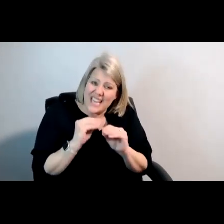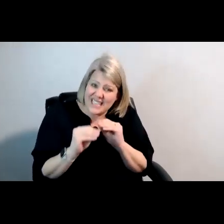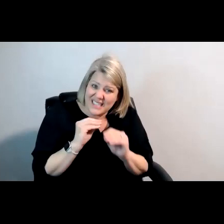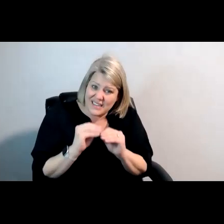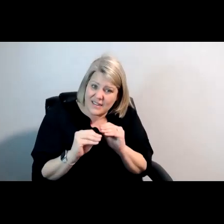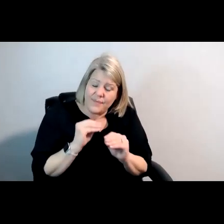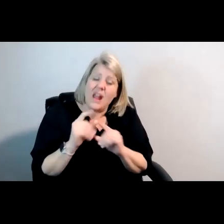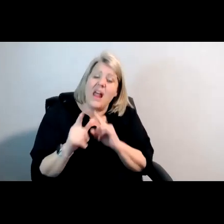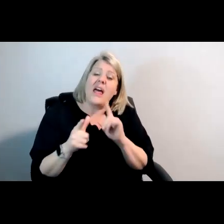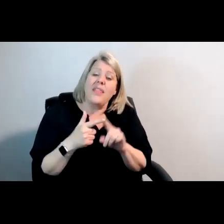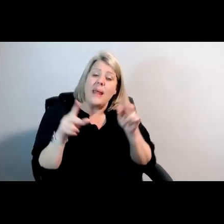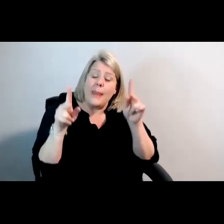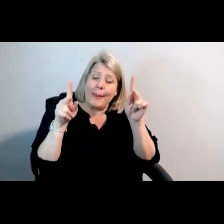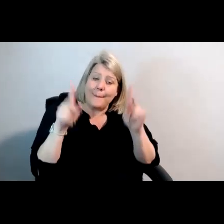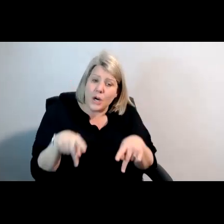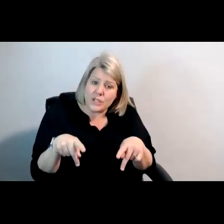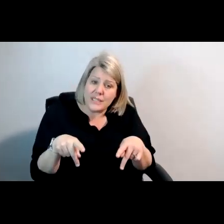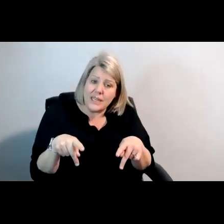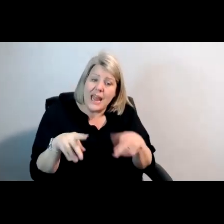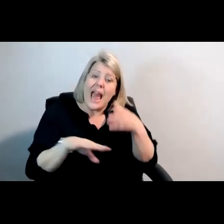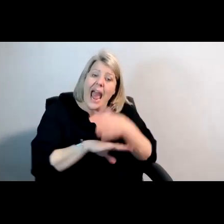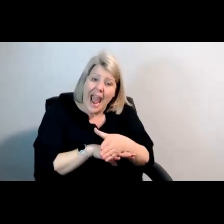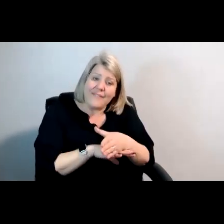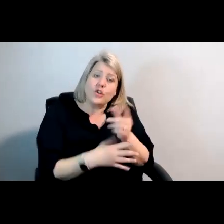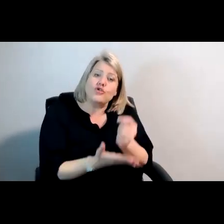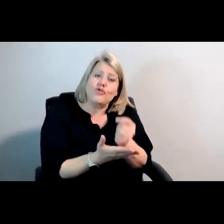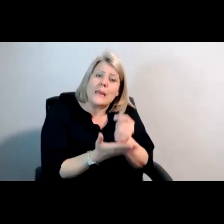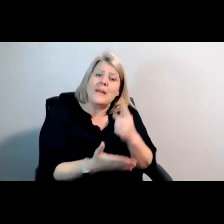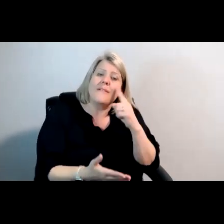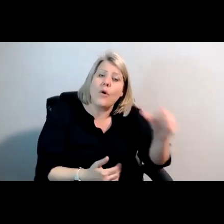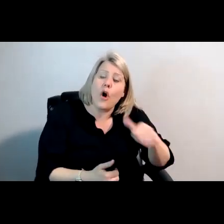once they were treated for this other condition,